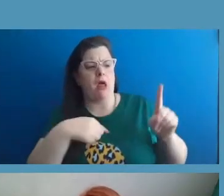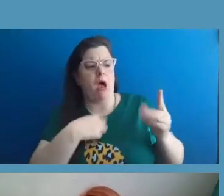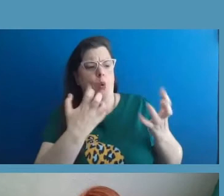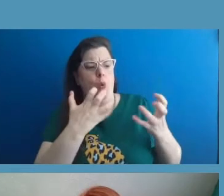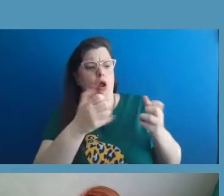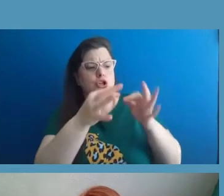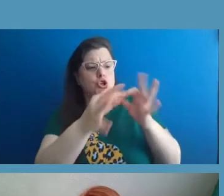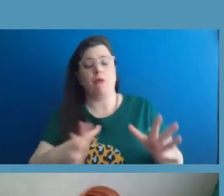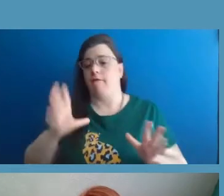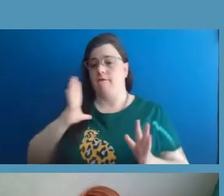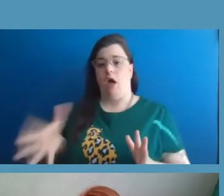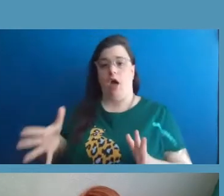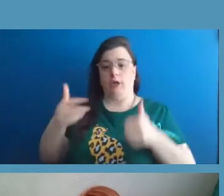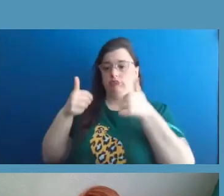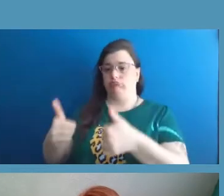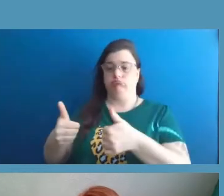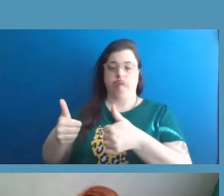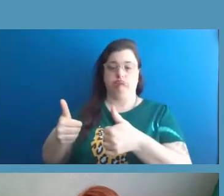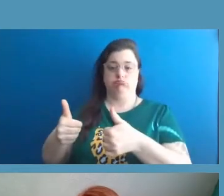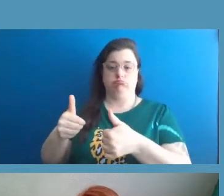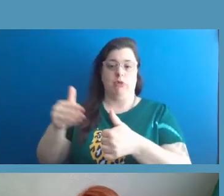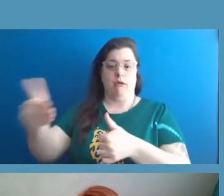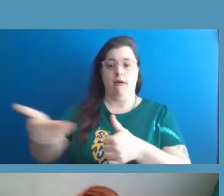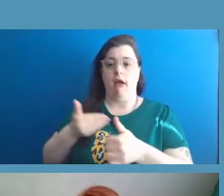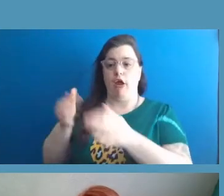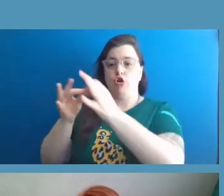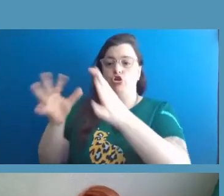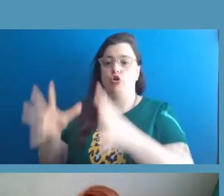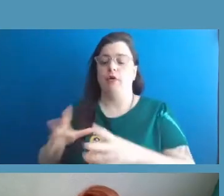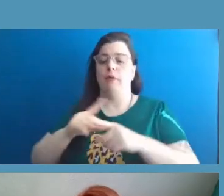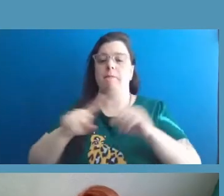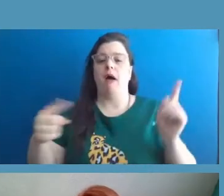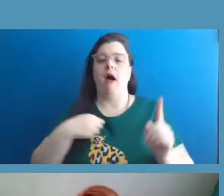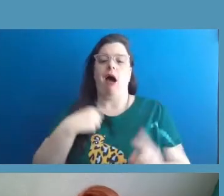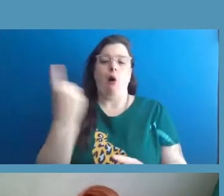interpreter, okay you have captions but I want an interpreter as well, then definitely